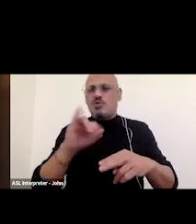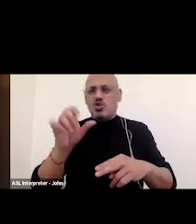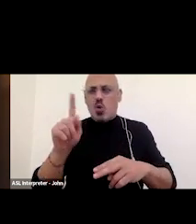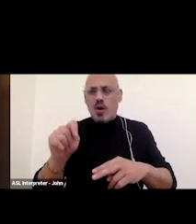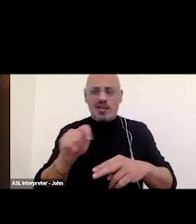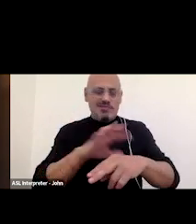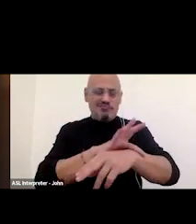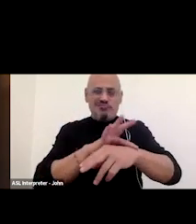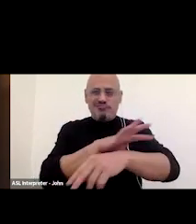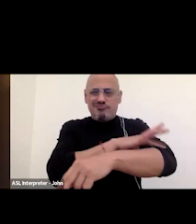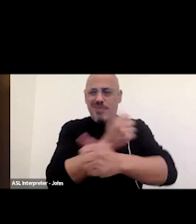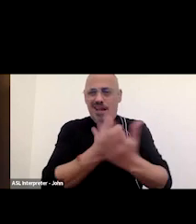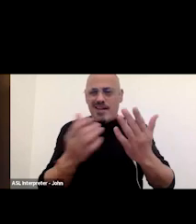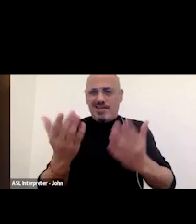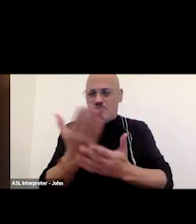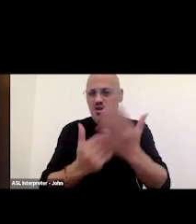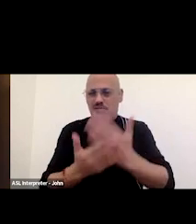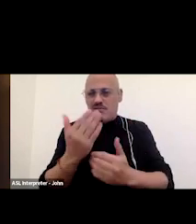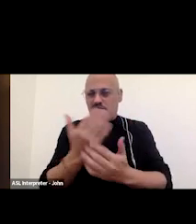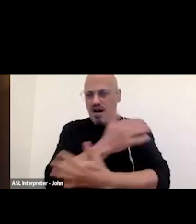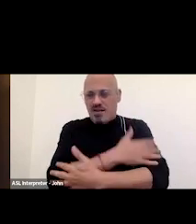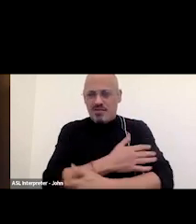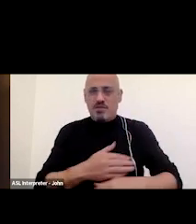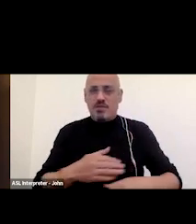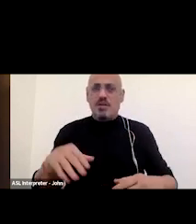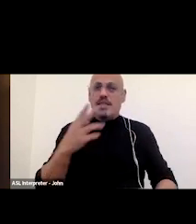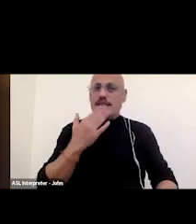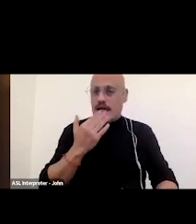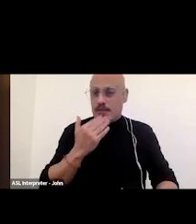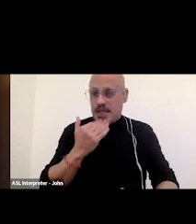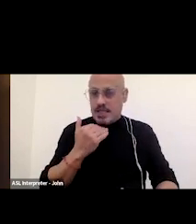Again, diabetes is under endocrine disorders.